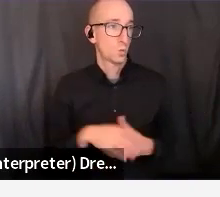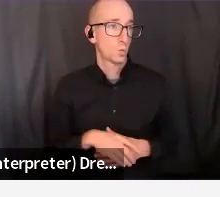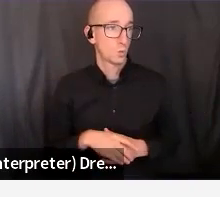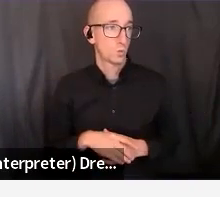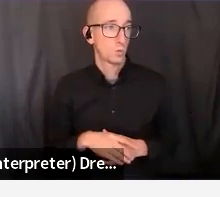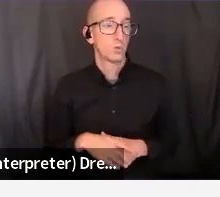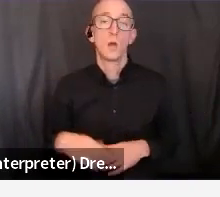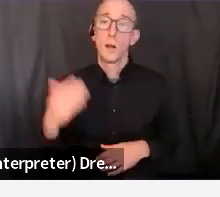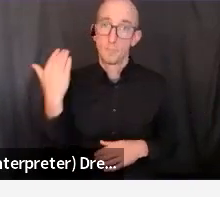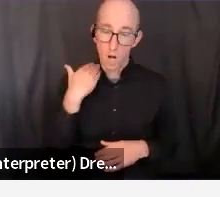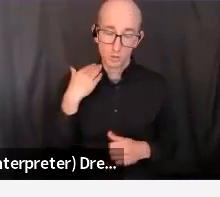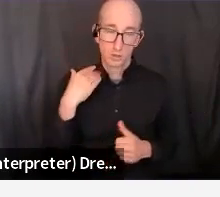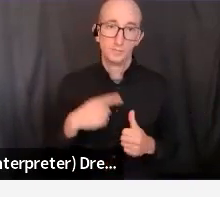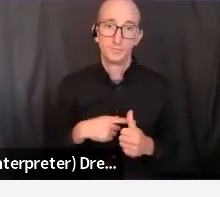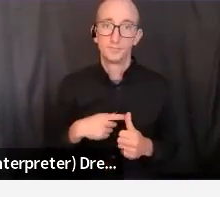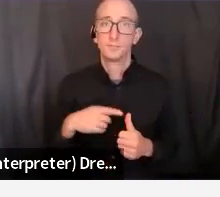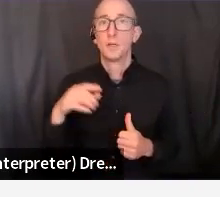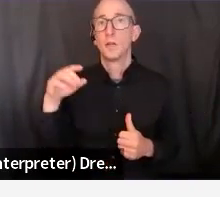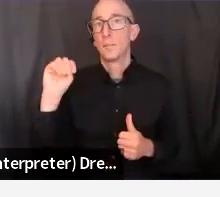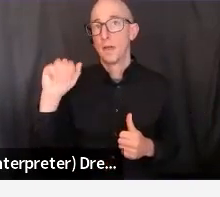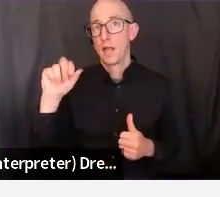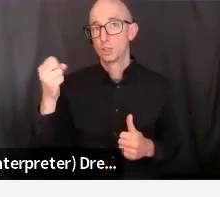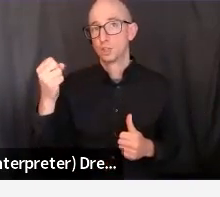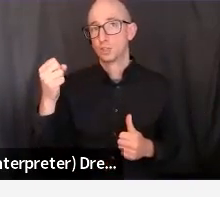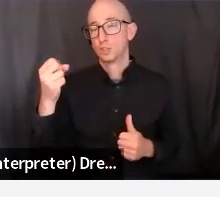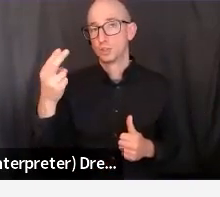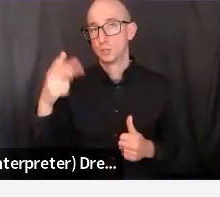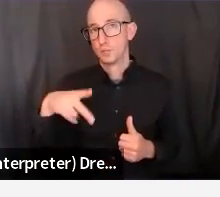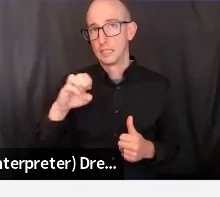we're thinking of the large rail-to-truck facilities.